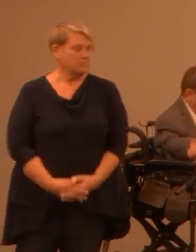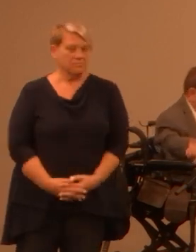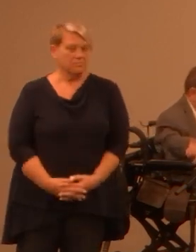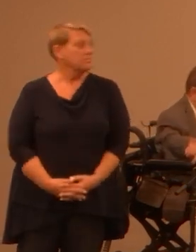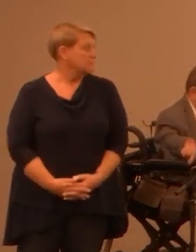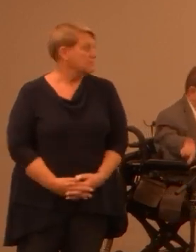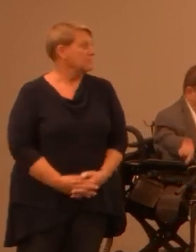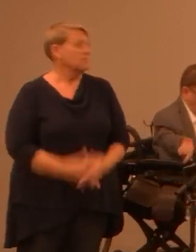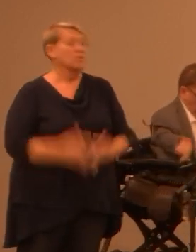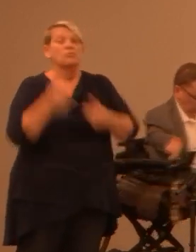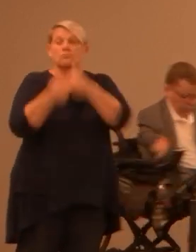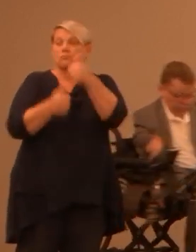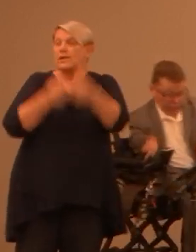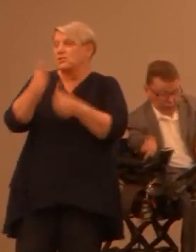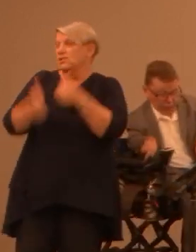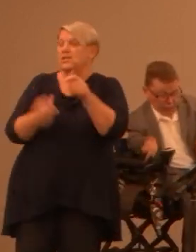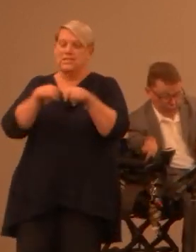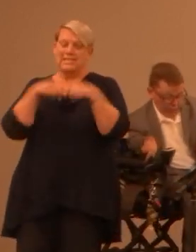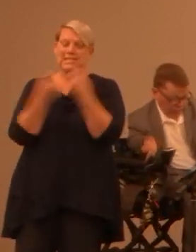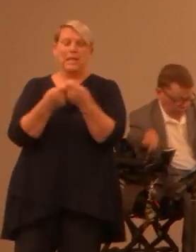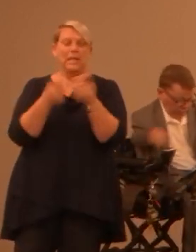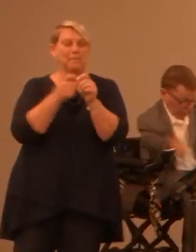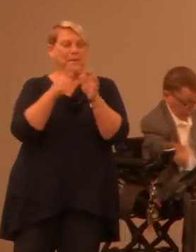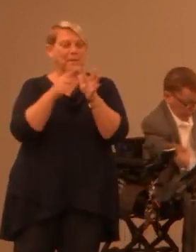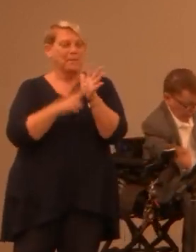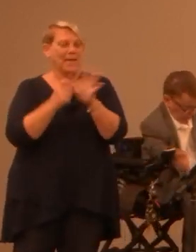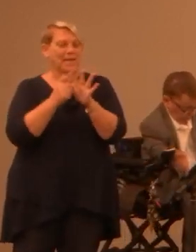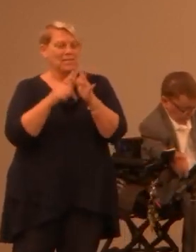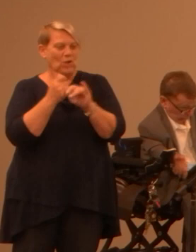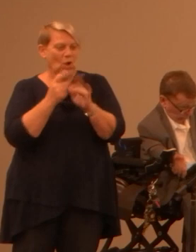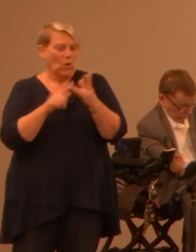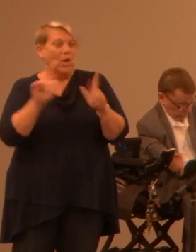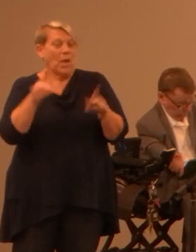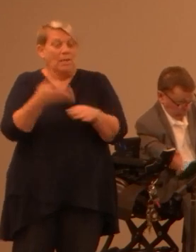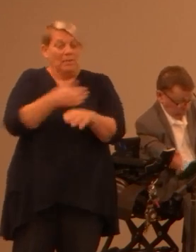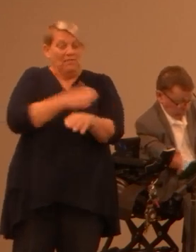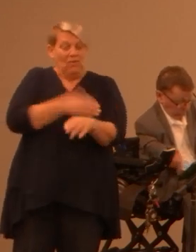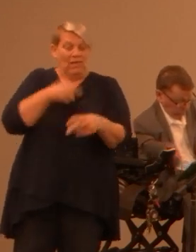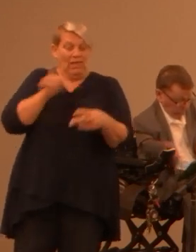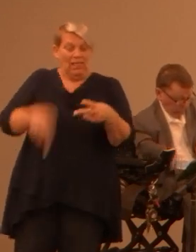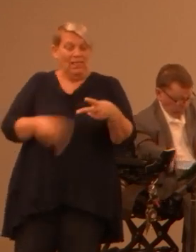Well congratulations Team Bendigo. And before I get onto the final award